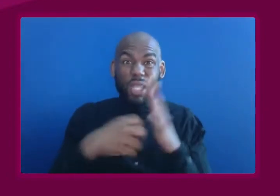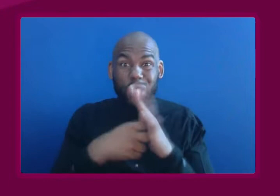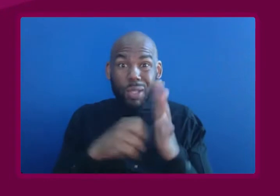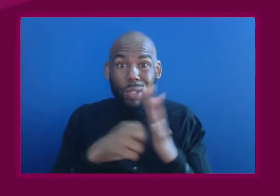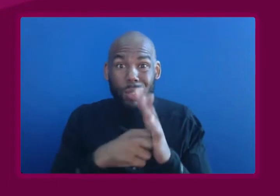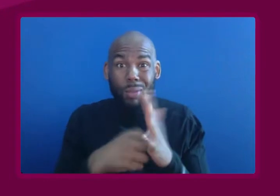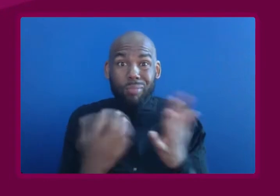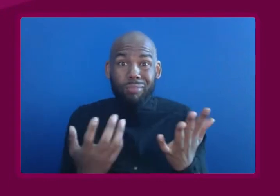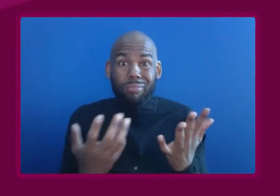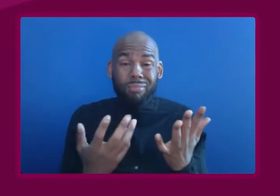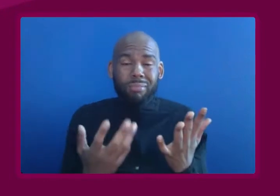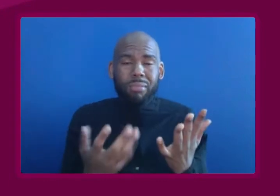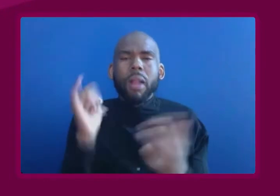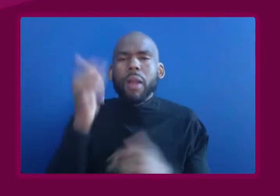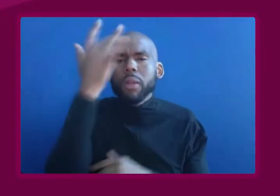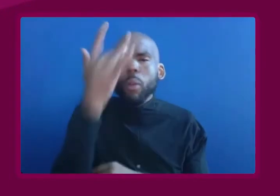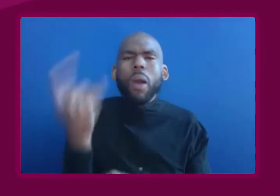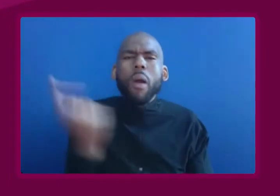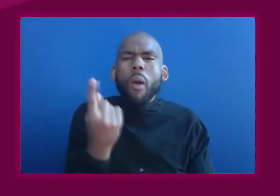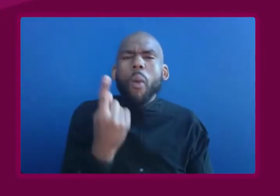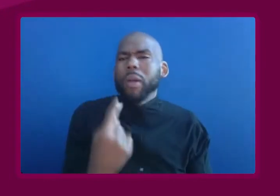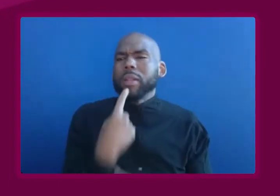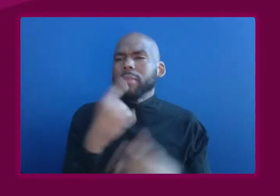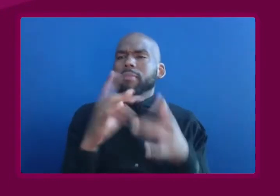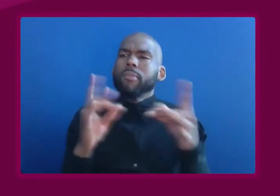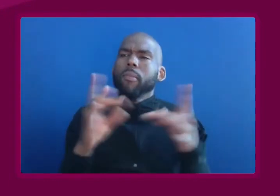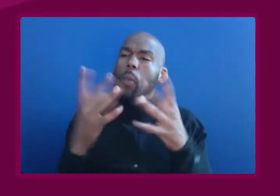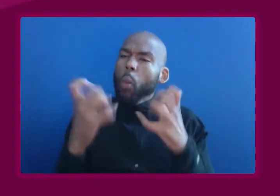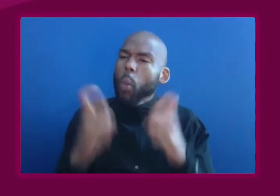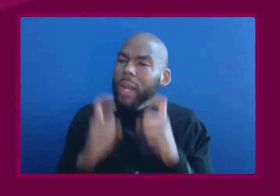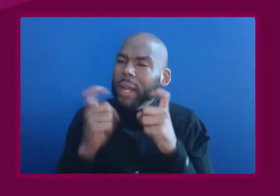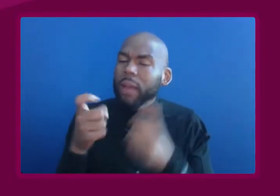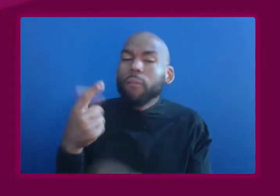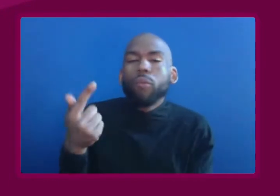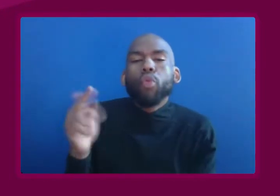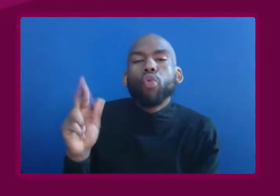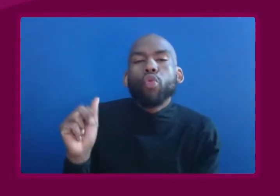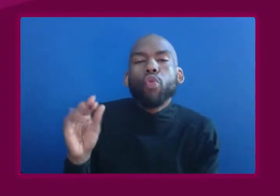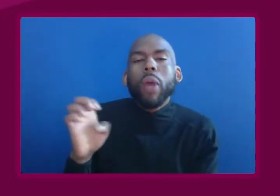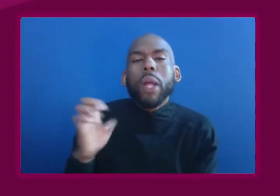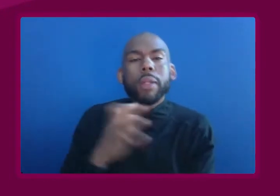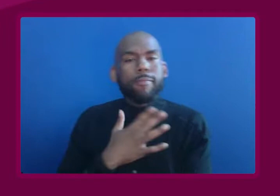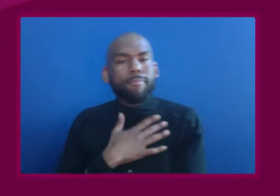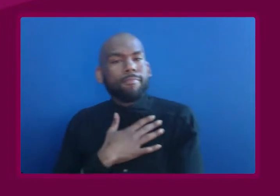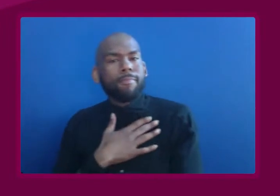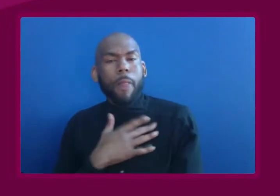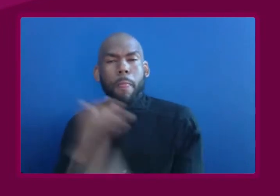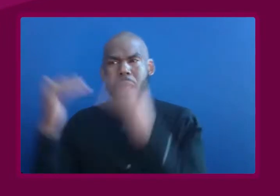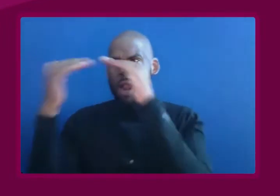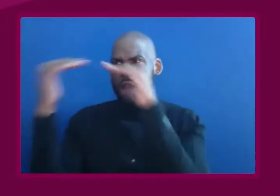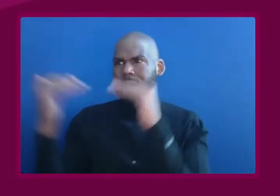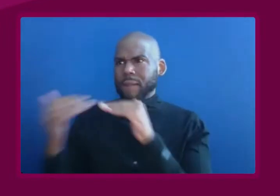And this is why I always say that we always want to give grace to people because everyone's at a different spot in terms of accessibility.